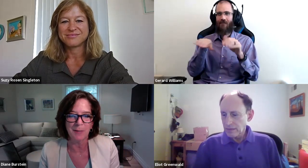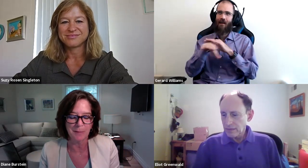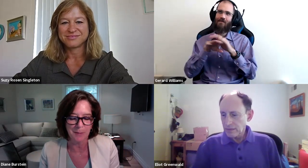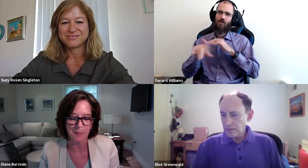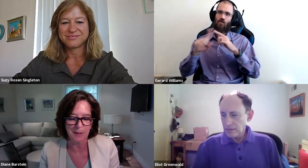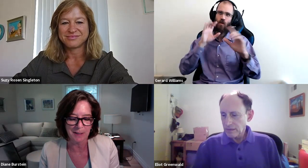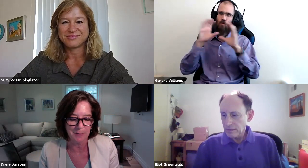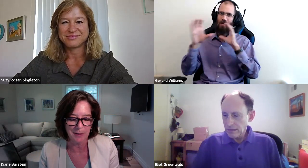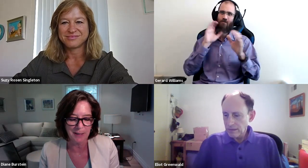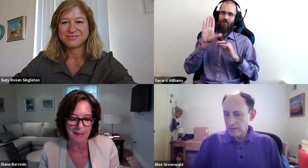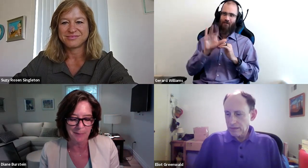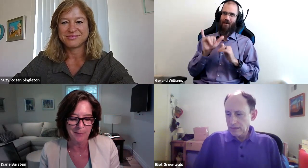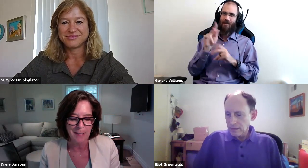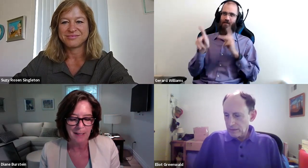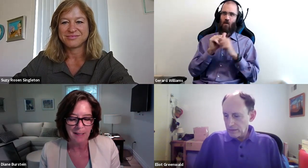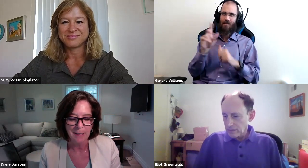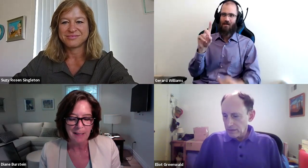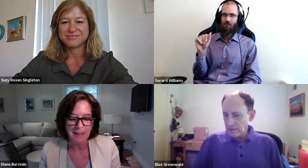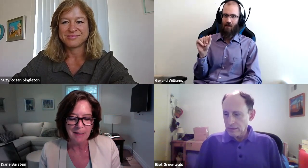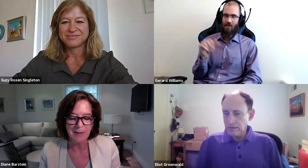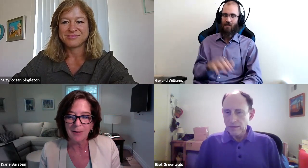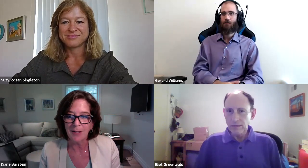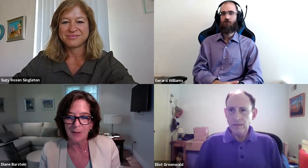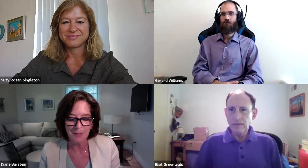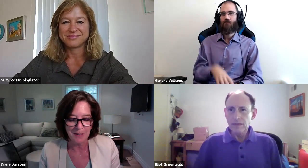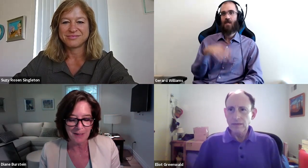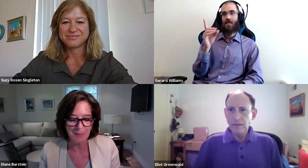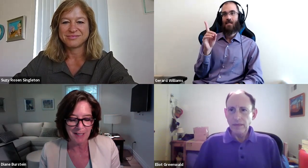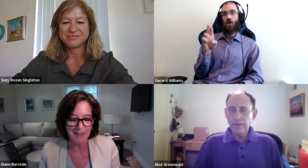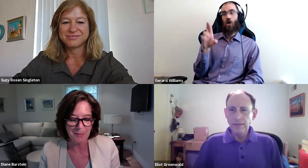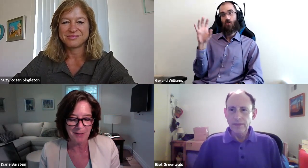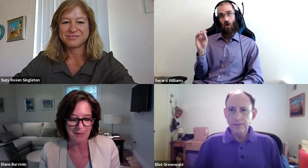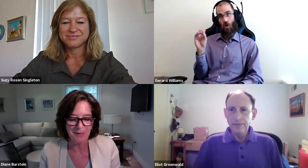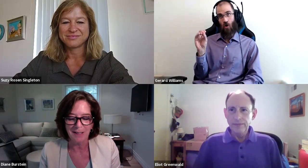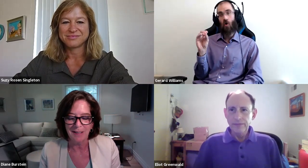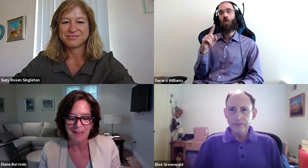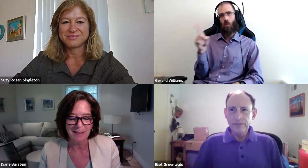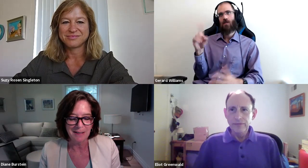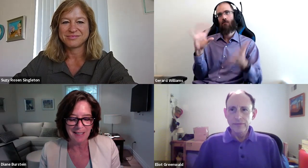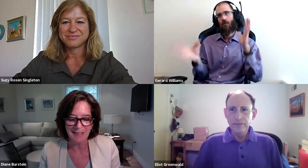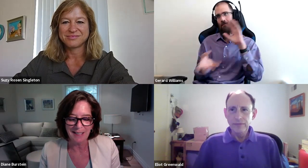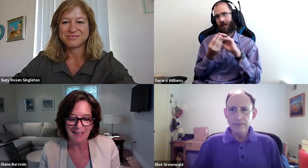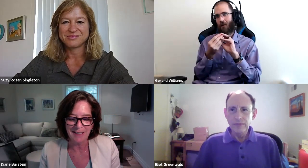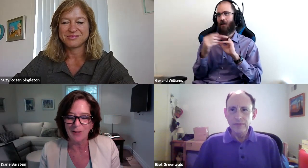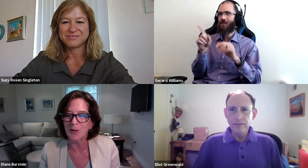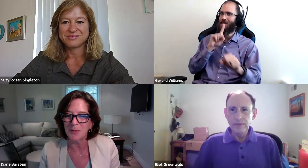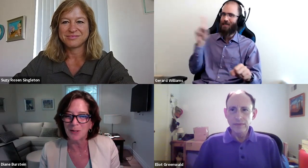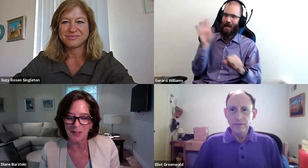people with disabilities. DRO is made up of dedicated and hard working